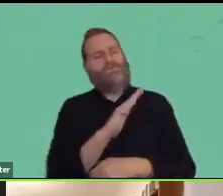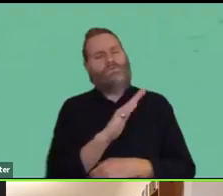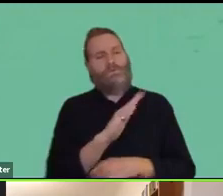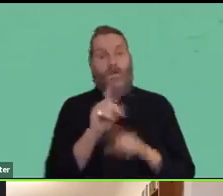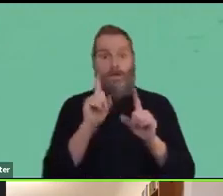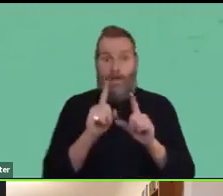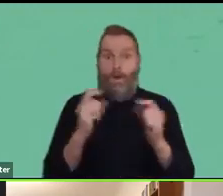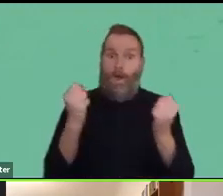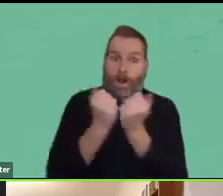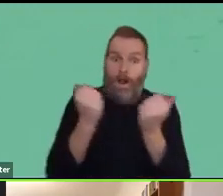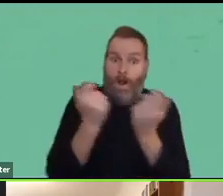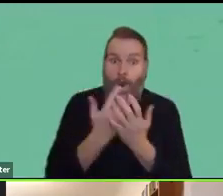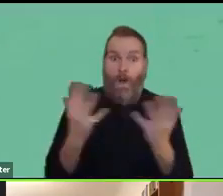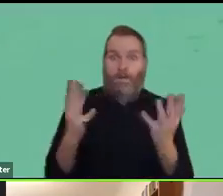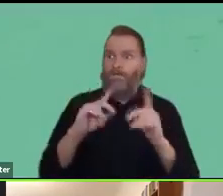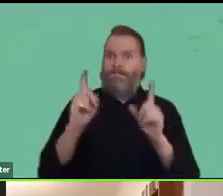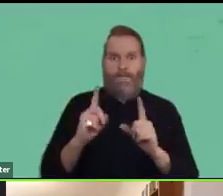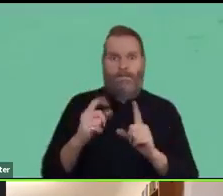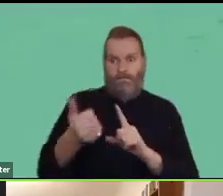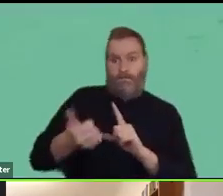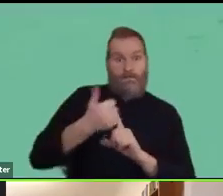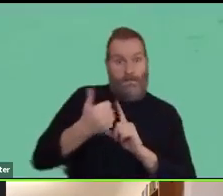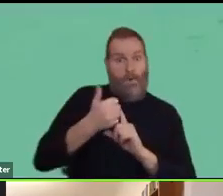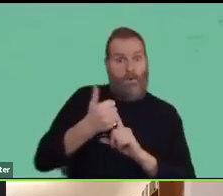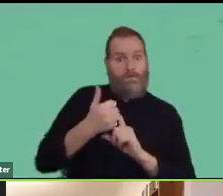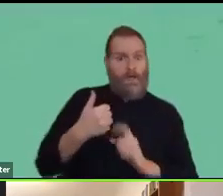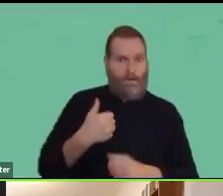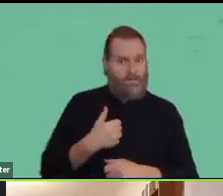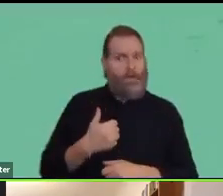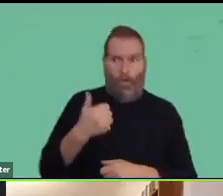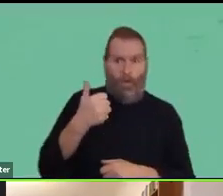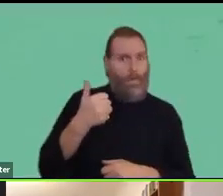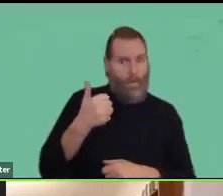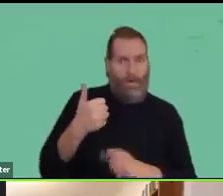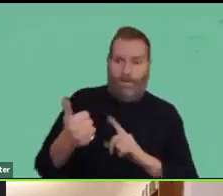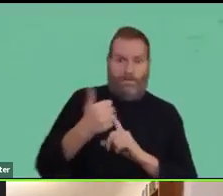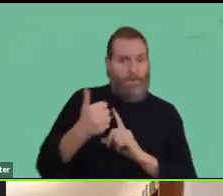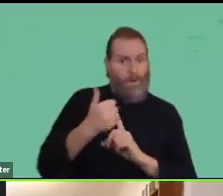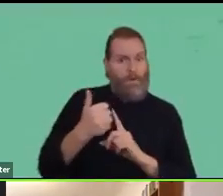lots of people are informed the speeches today really got across in a way that was so pleasing